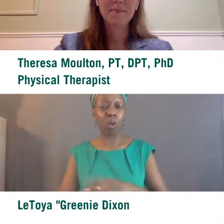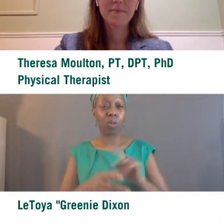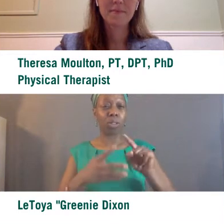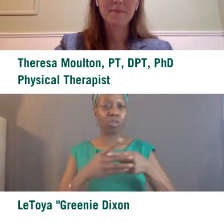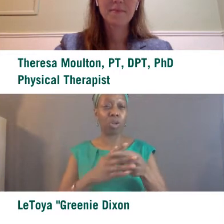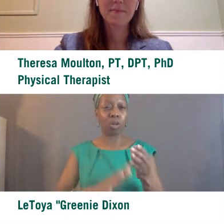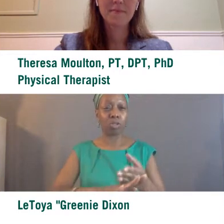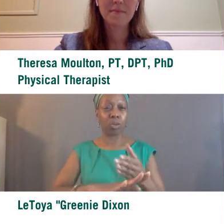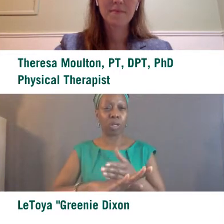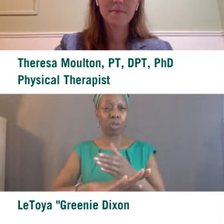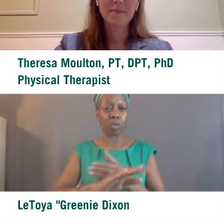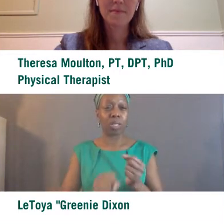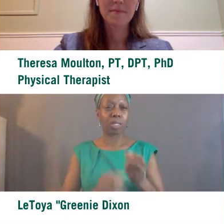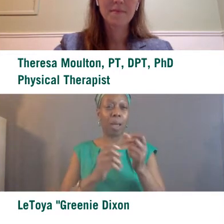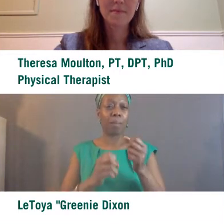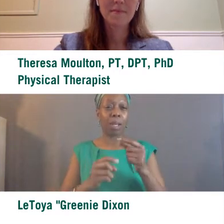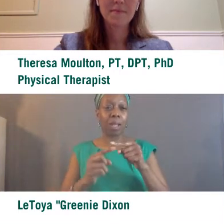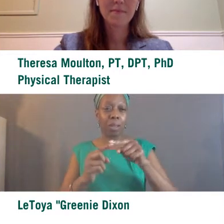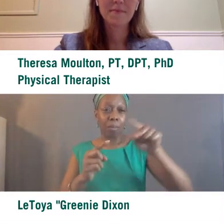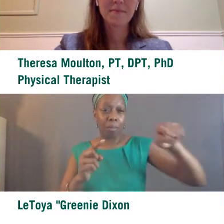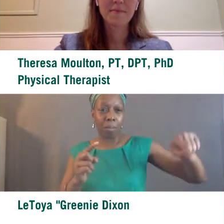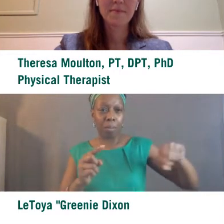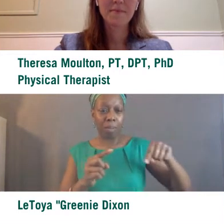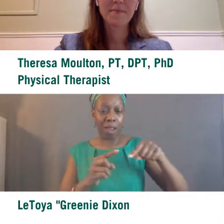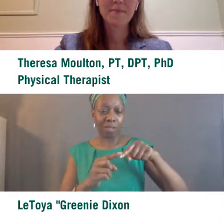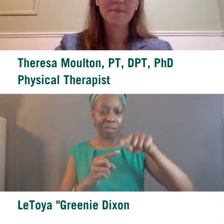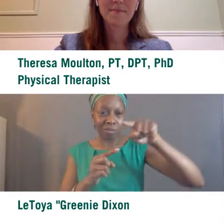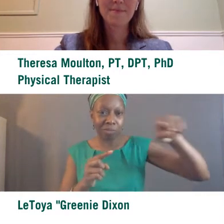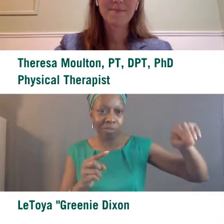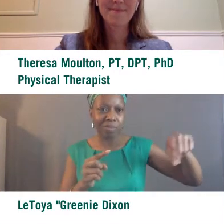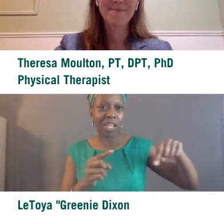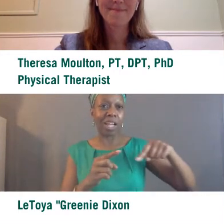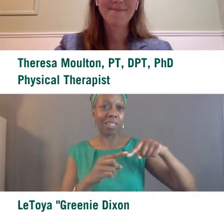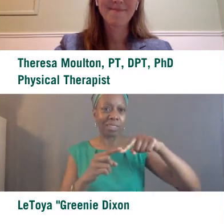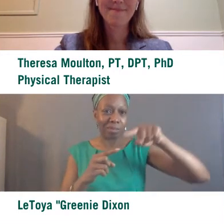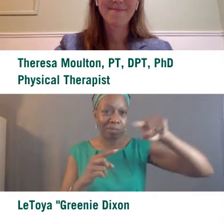During the winter months I know in Chicago that's a little bit harder to do.